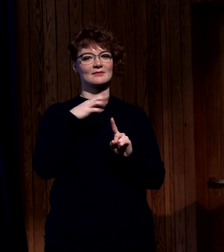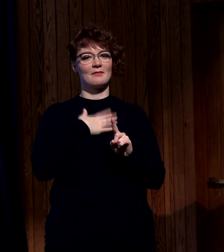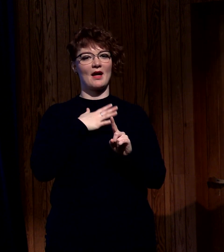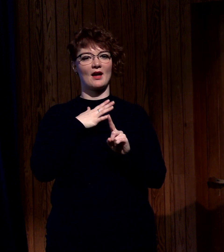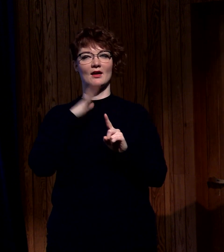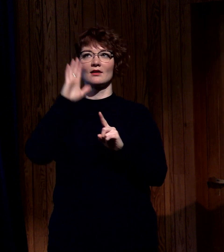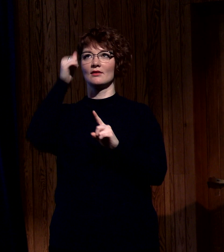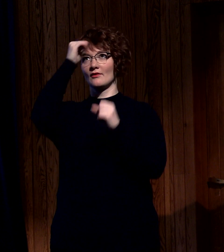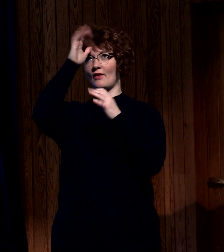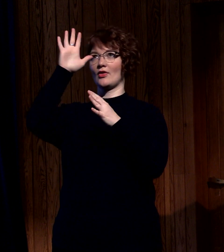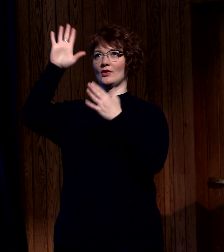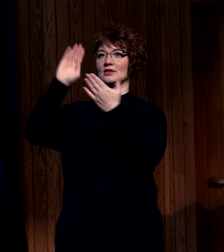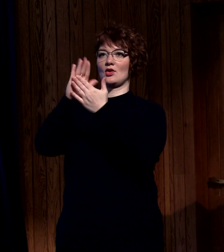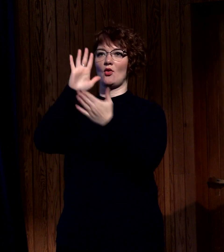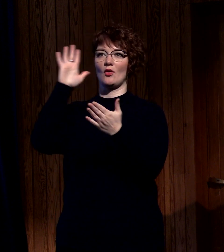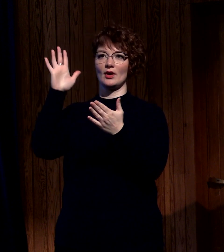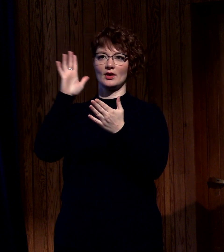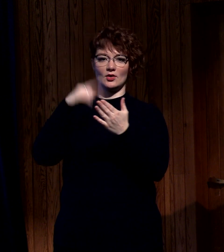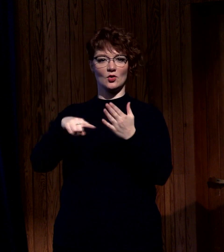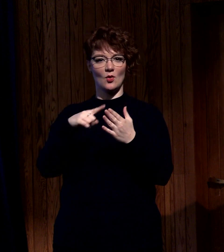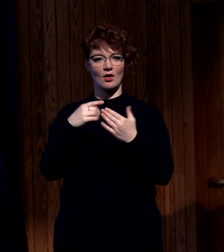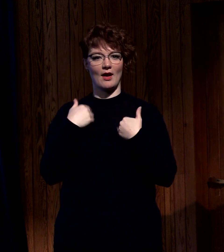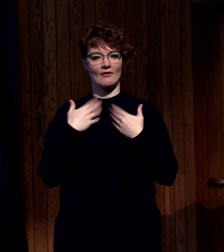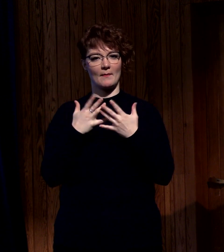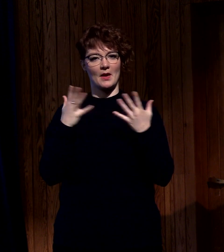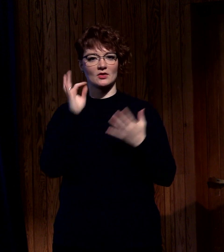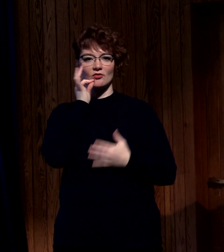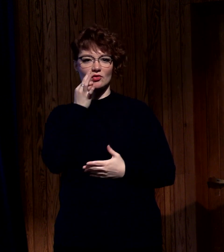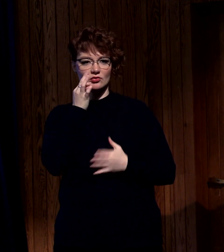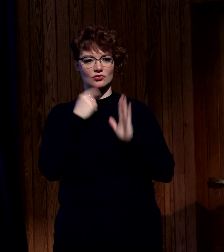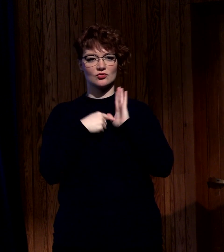glory, that you bear much fruit, showing yourself to be my